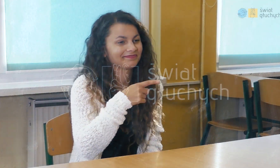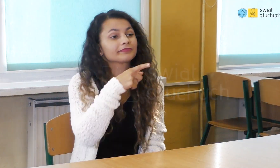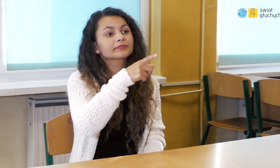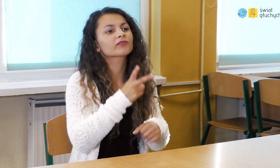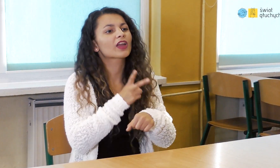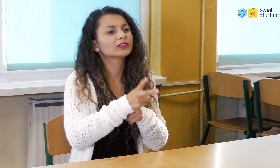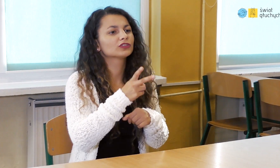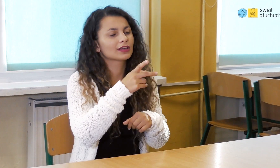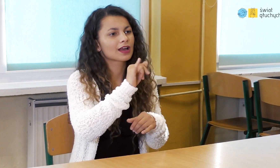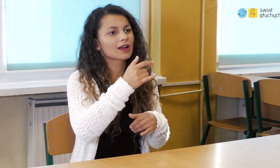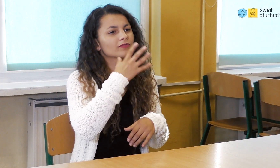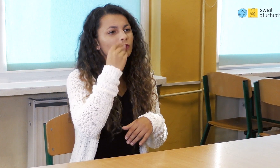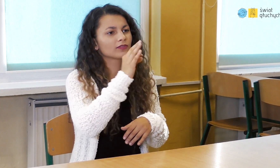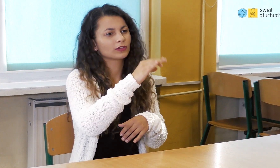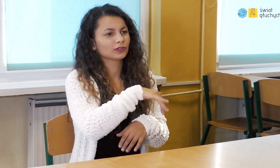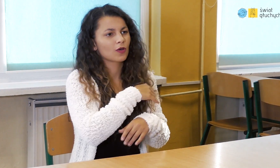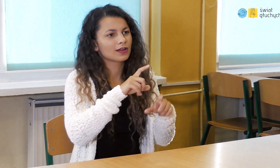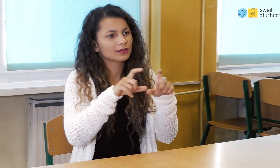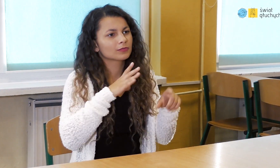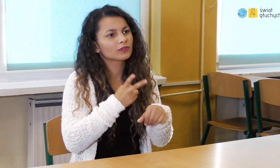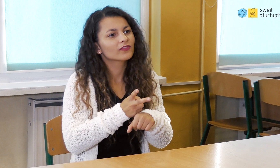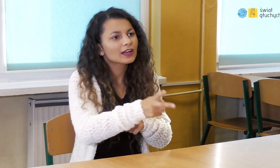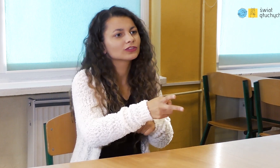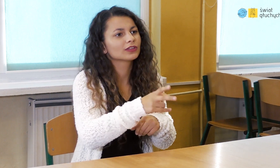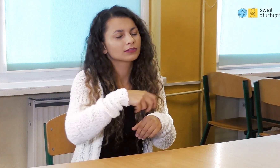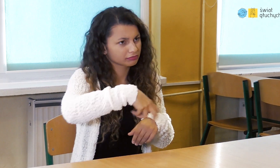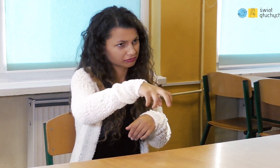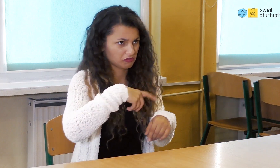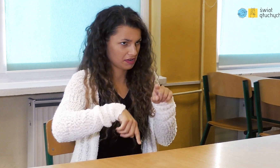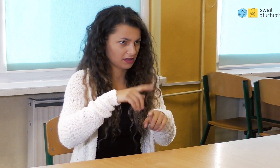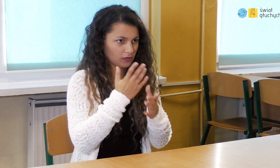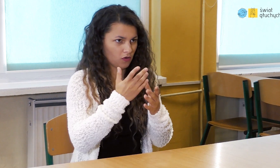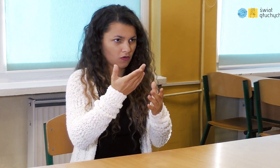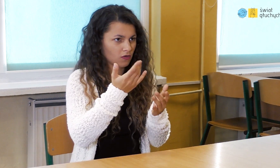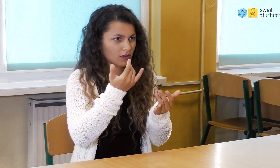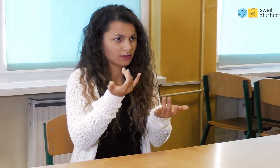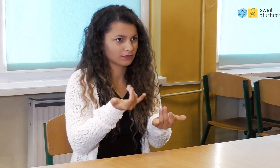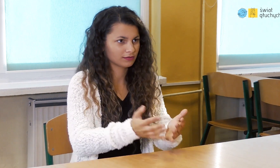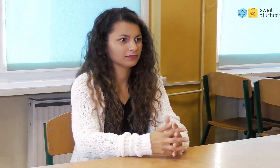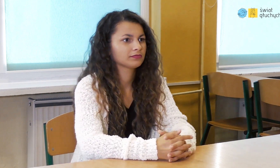What did the entrance to your school look like? Could you enter normally?